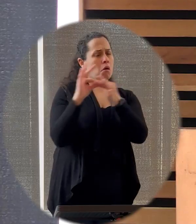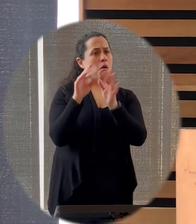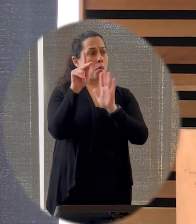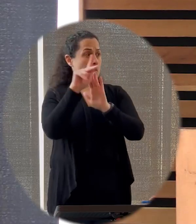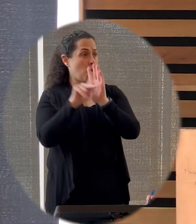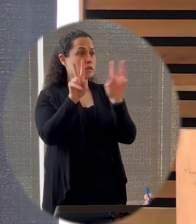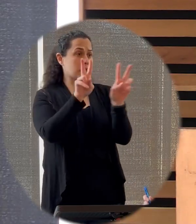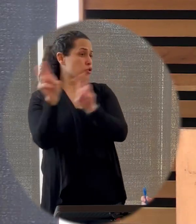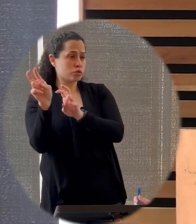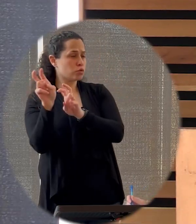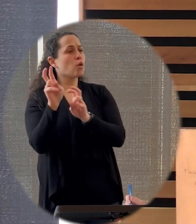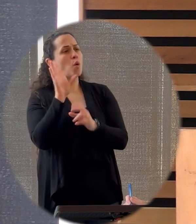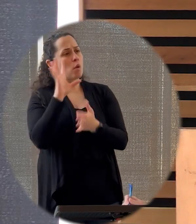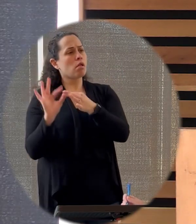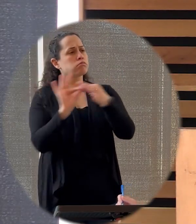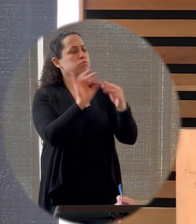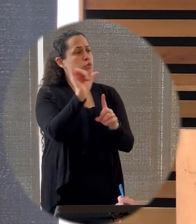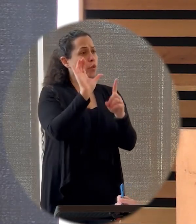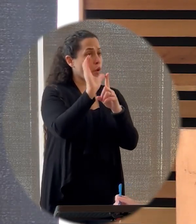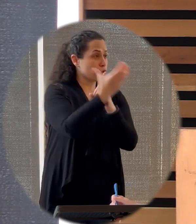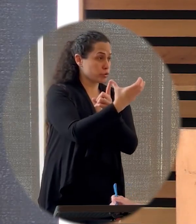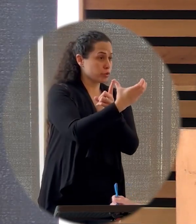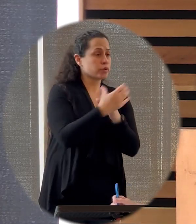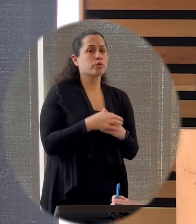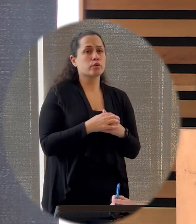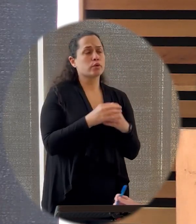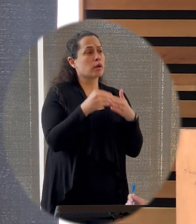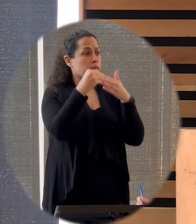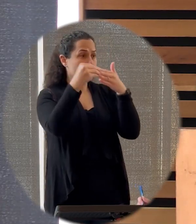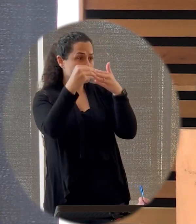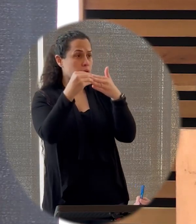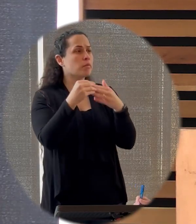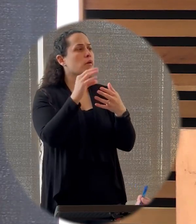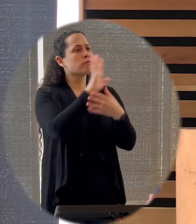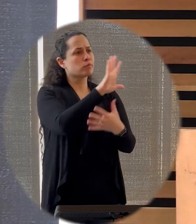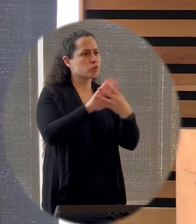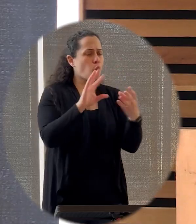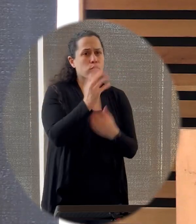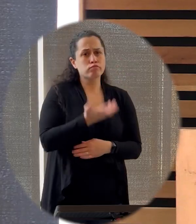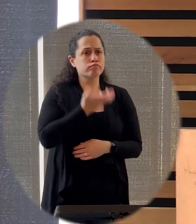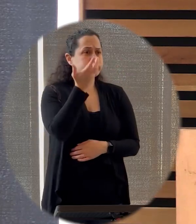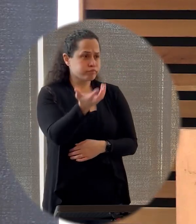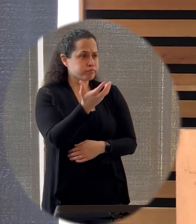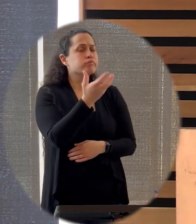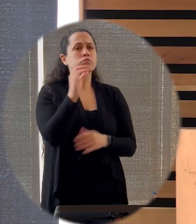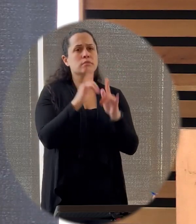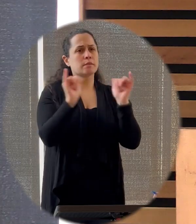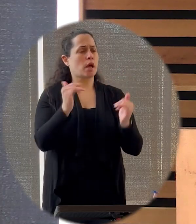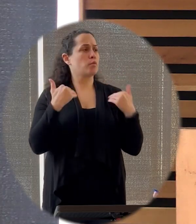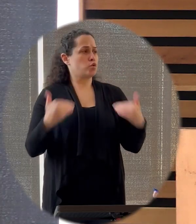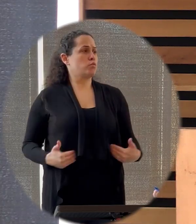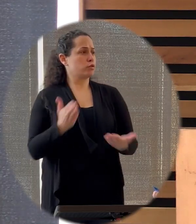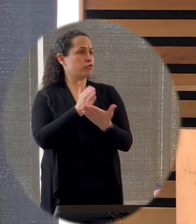issue but as a question of culture, leadership, storytelling, and human rights. They'll examine